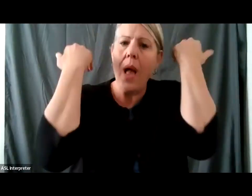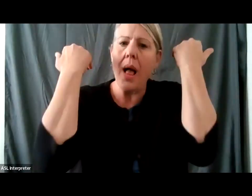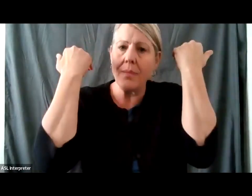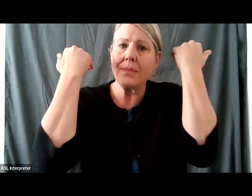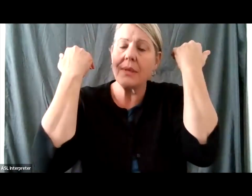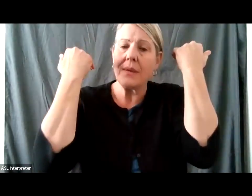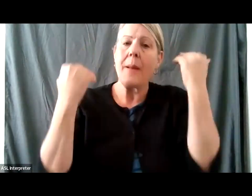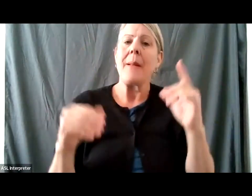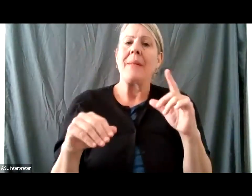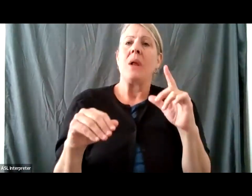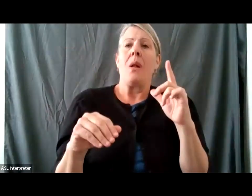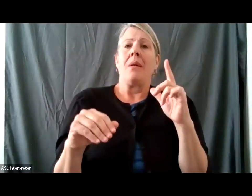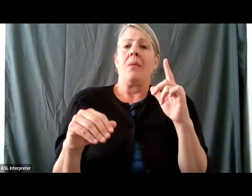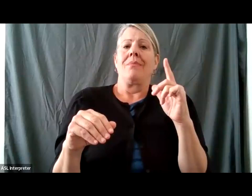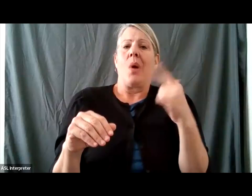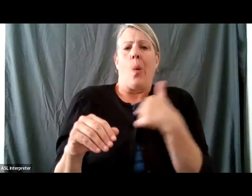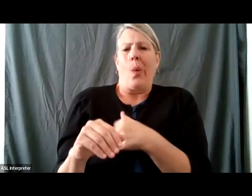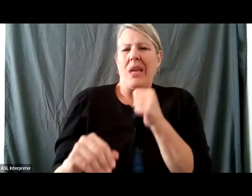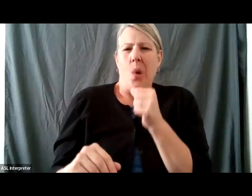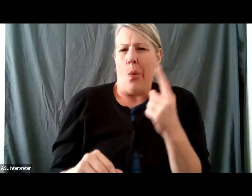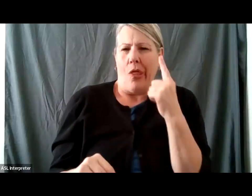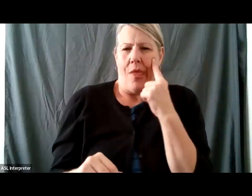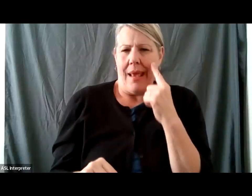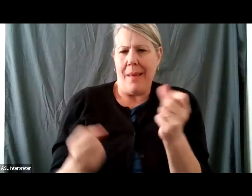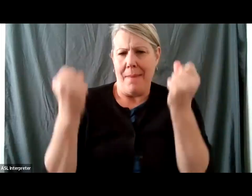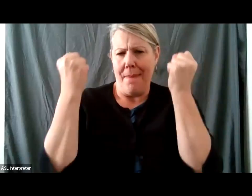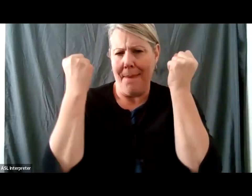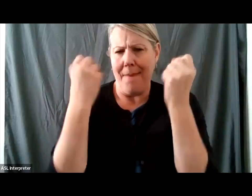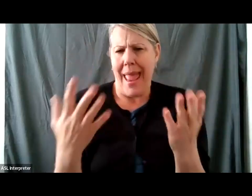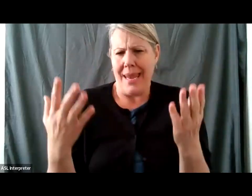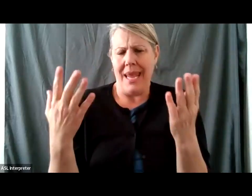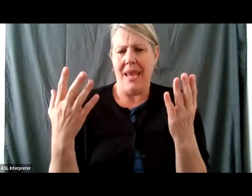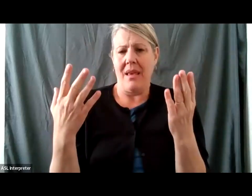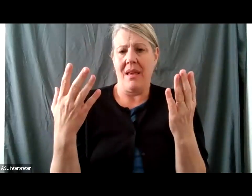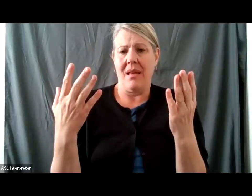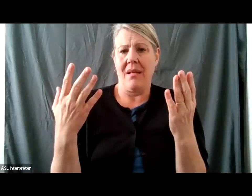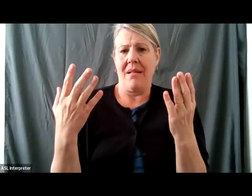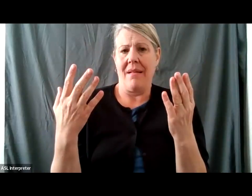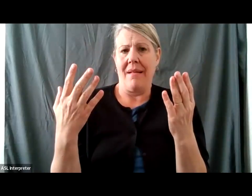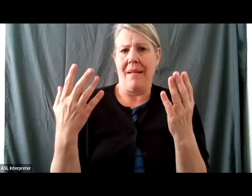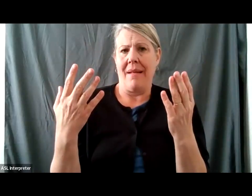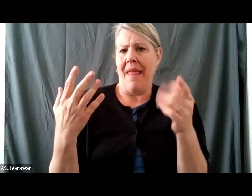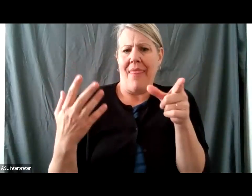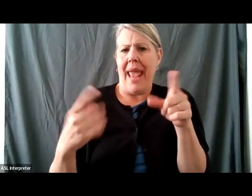We don't think that there are many if any recipients who can claim that one accessible